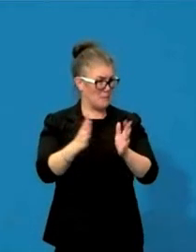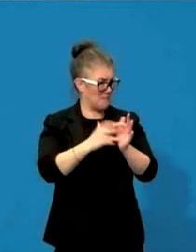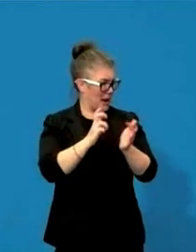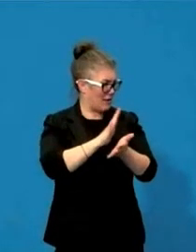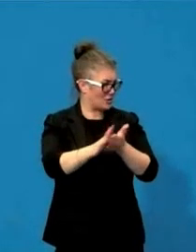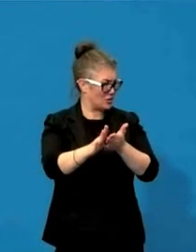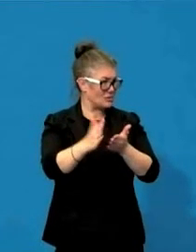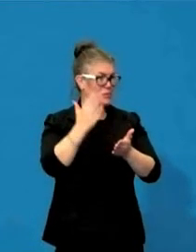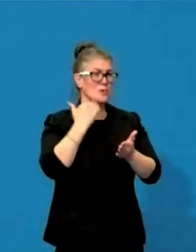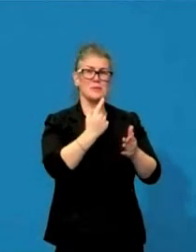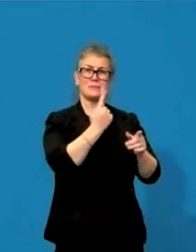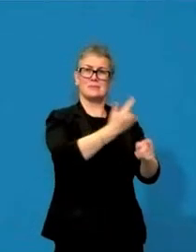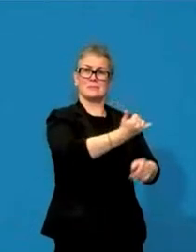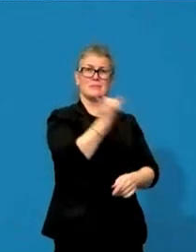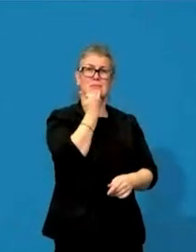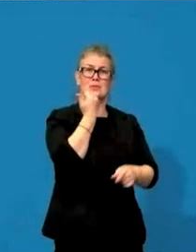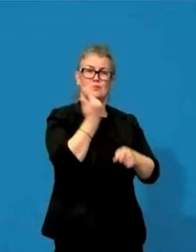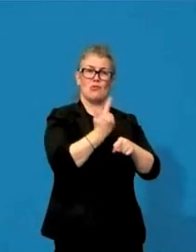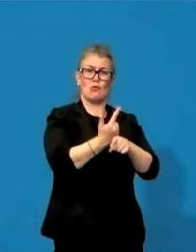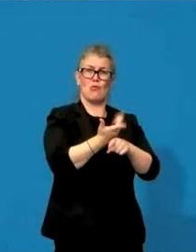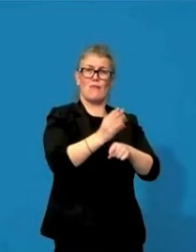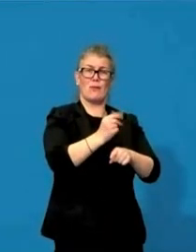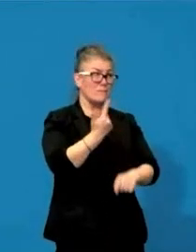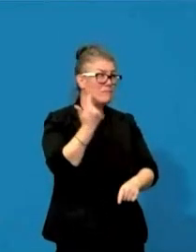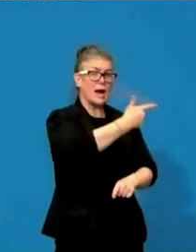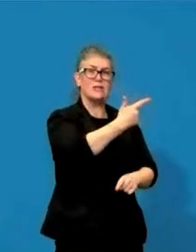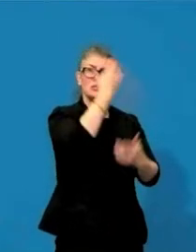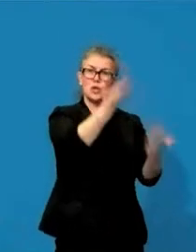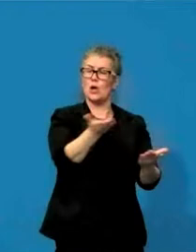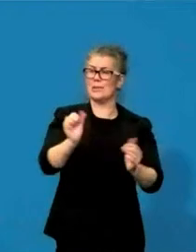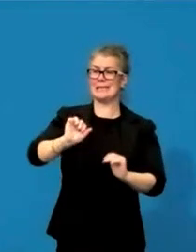Now, how she would have any idea of what it was like - or what Tristan's needs were, her